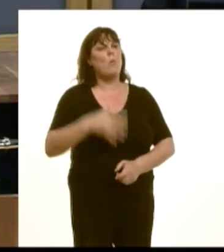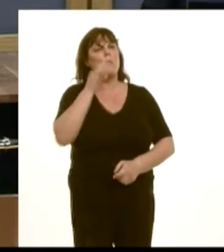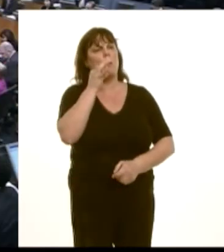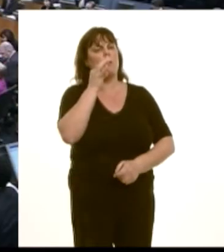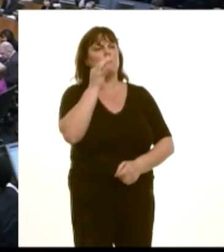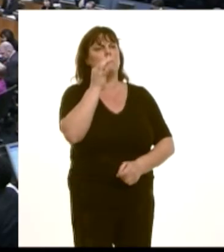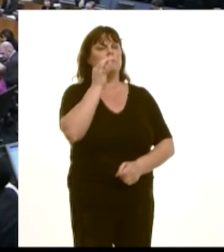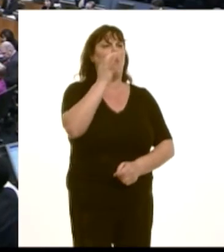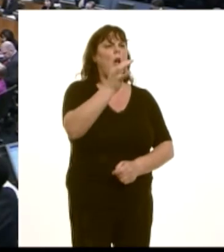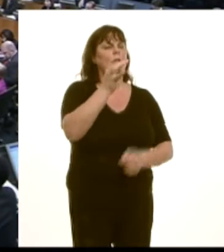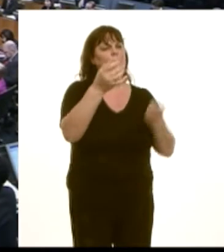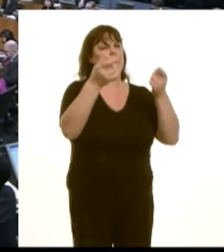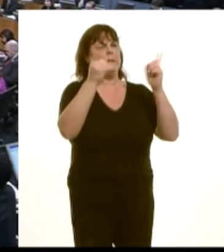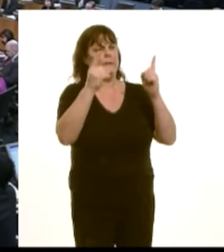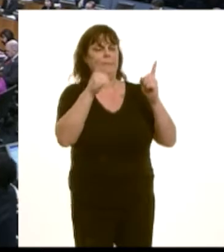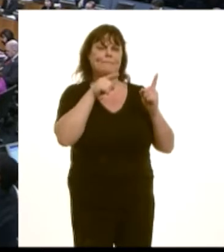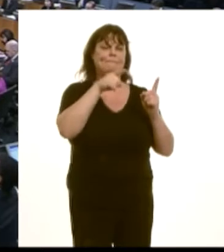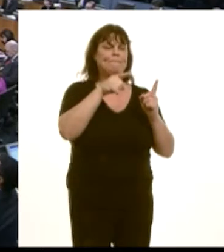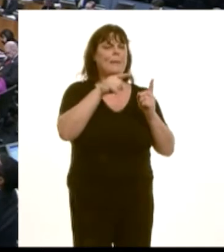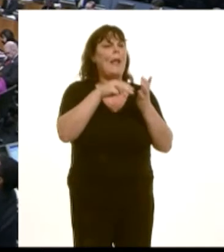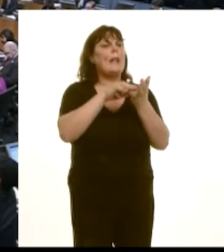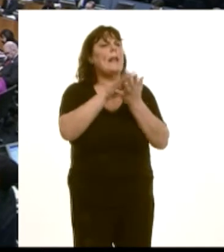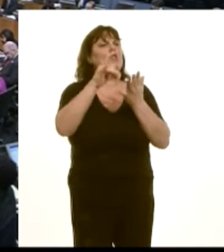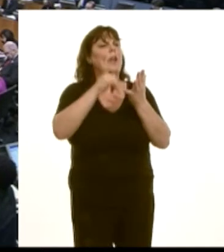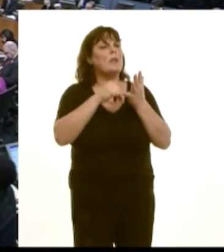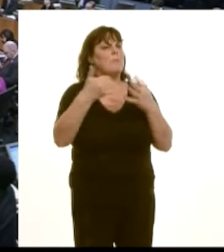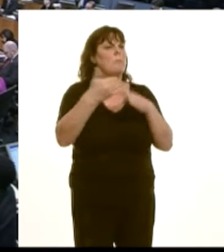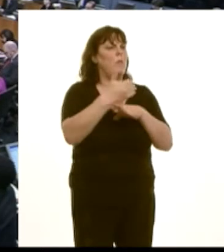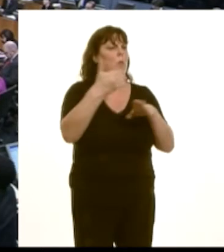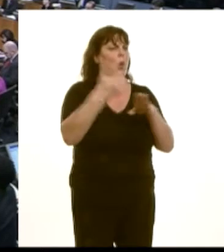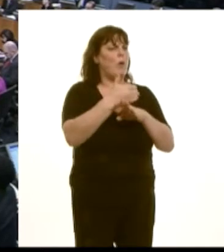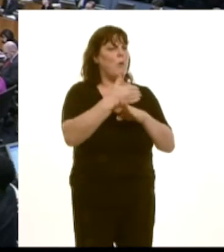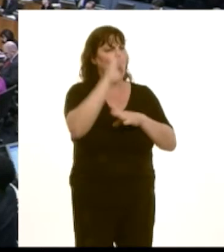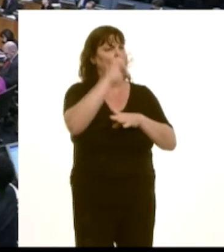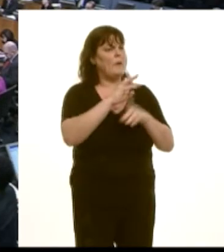certainly needs to improve as far as NHS performance in Wales is concerned is referral-to-treatment